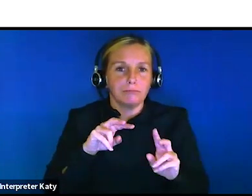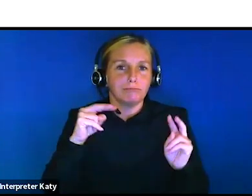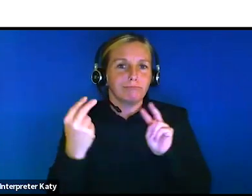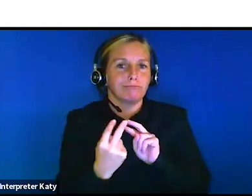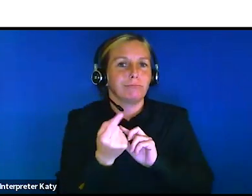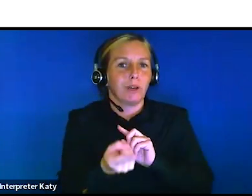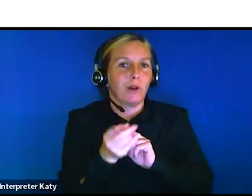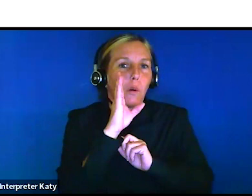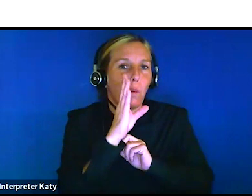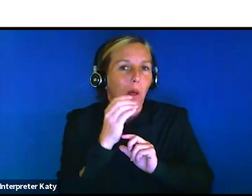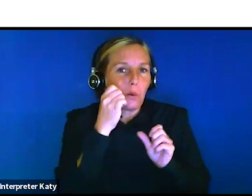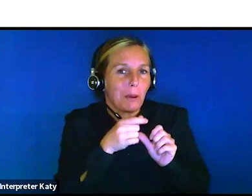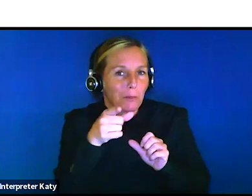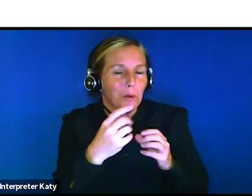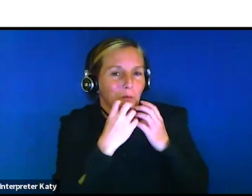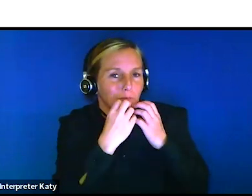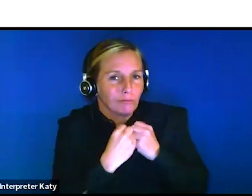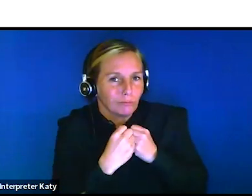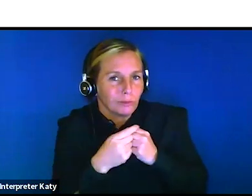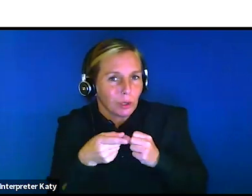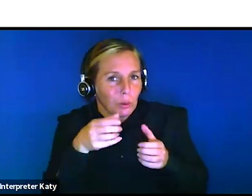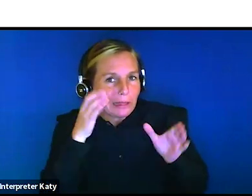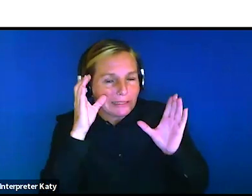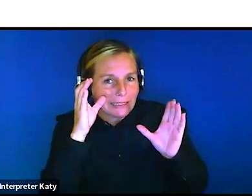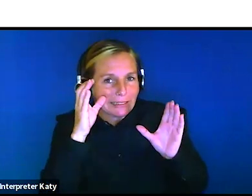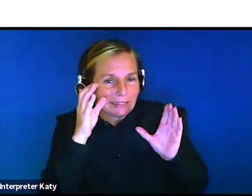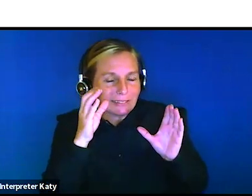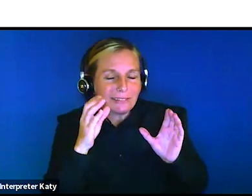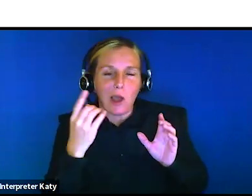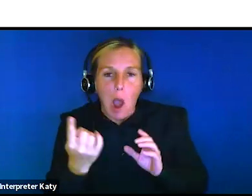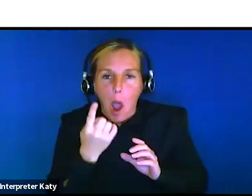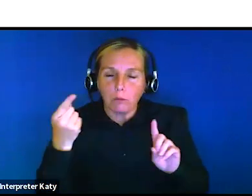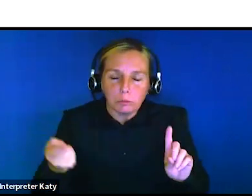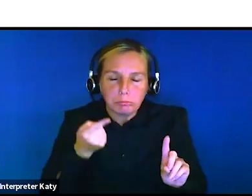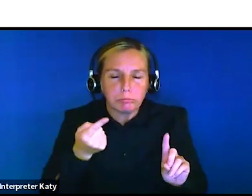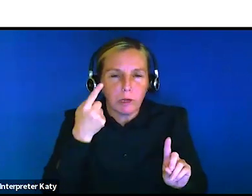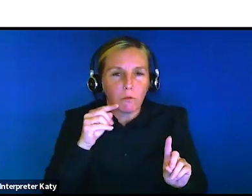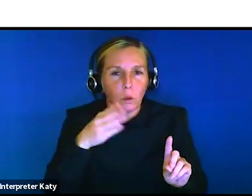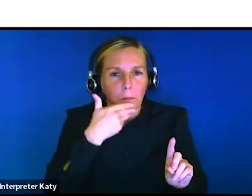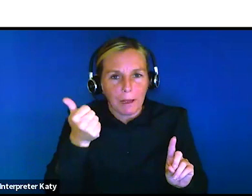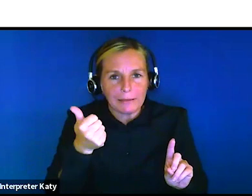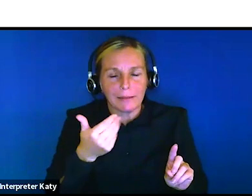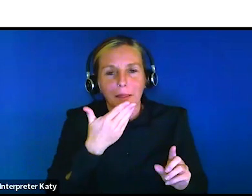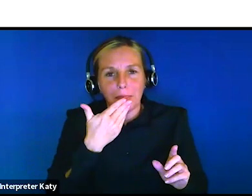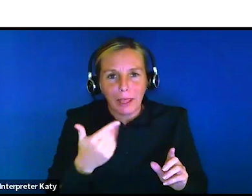Don't quit striving to be your best. Thank you for serving others and doing what you do.